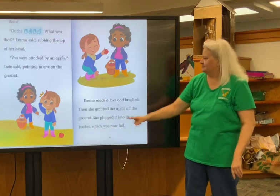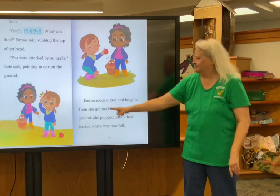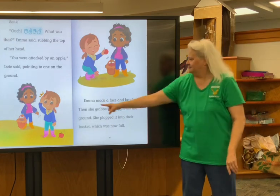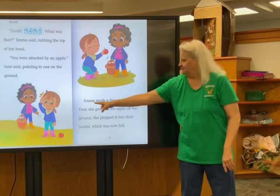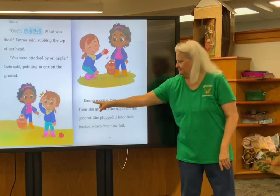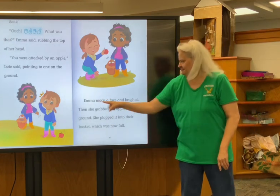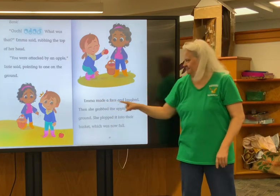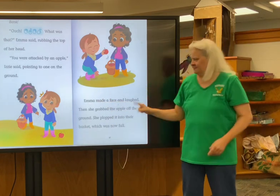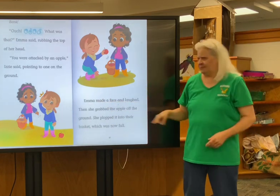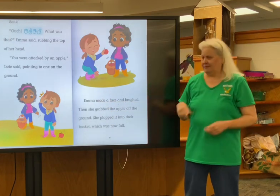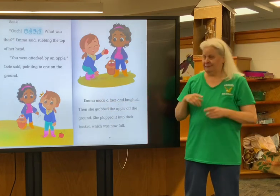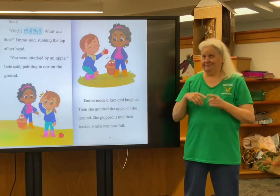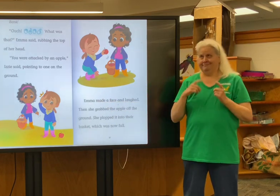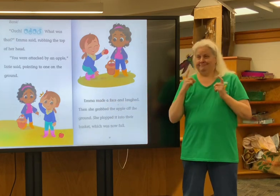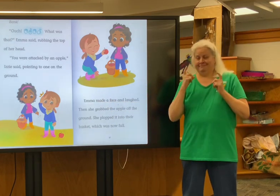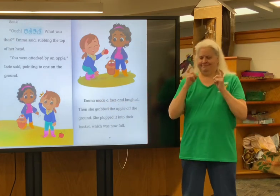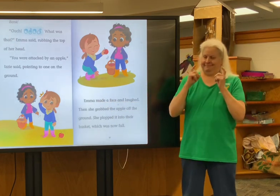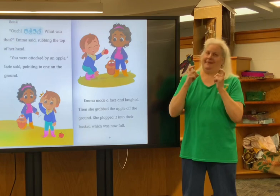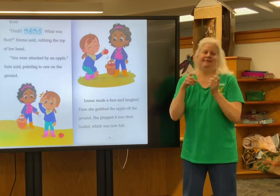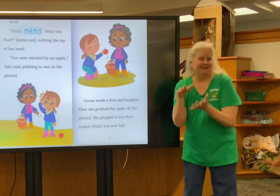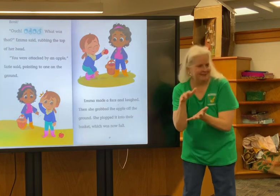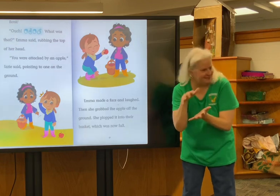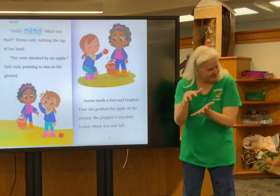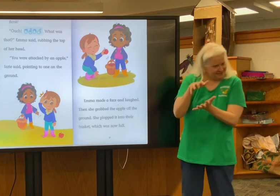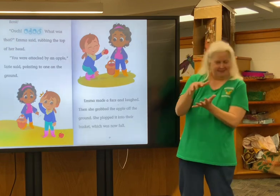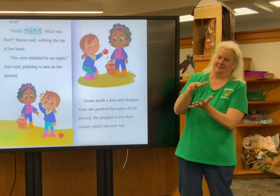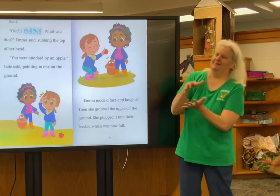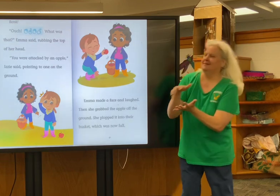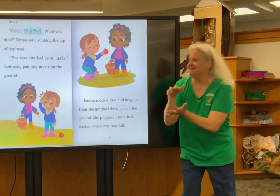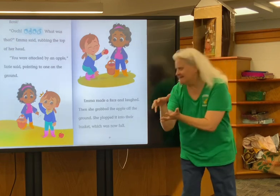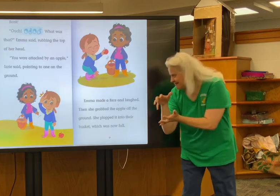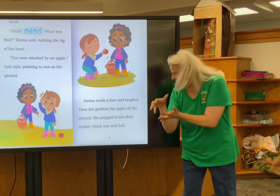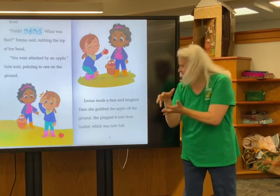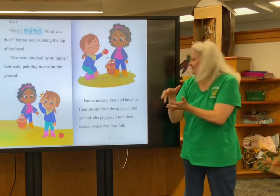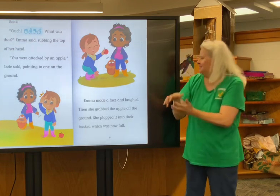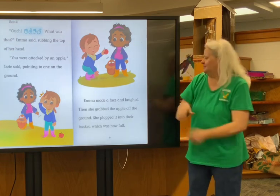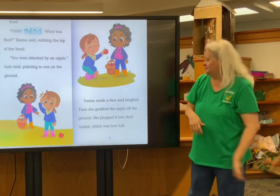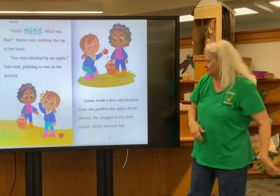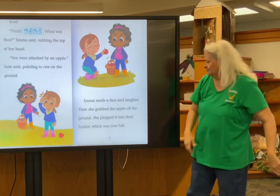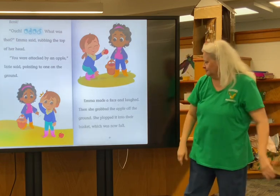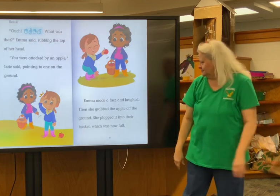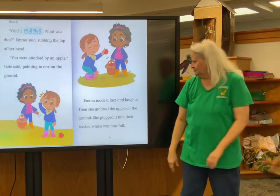"You were attacked by an apple," Izzie said, pointing to the one on the ground.